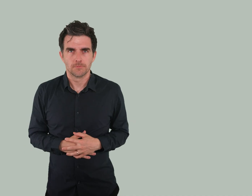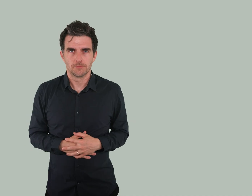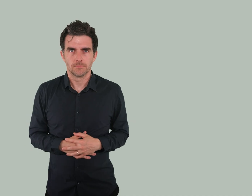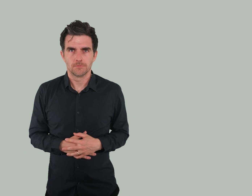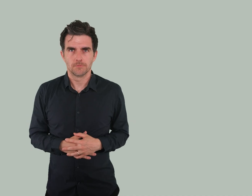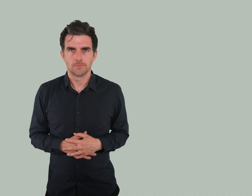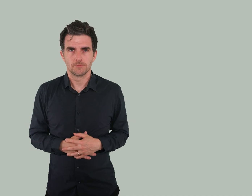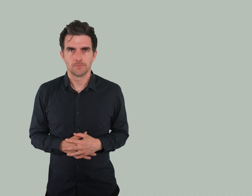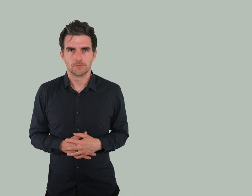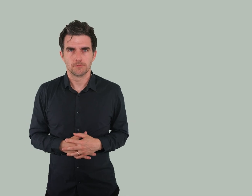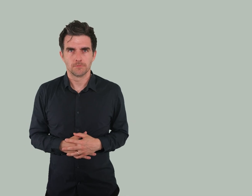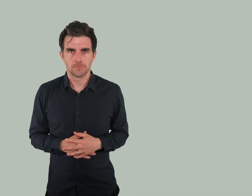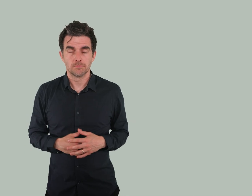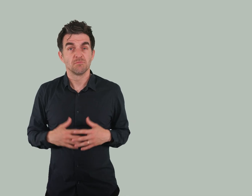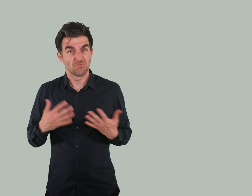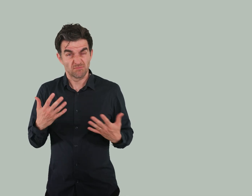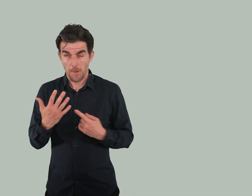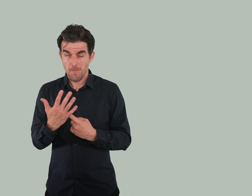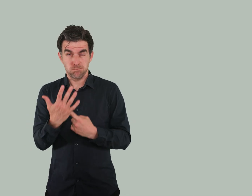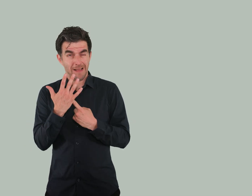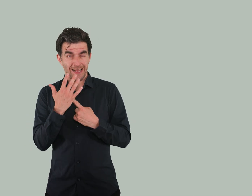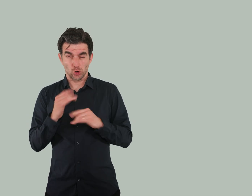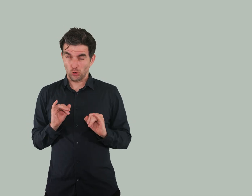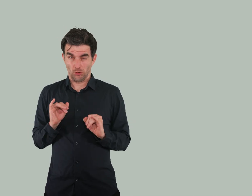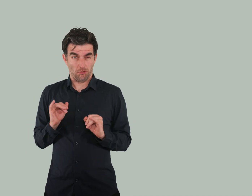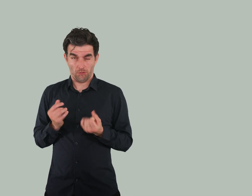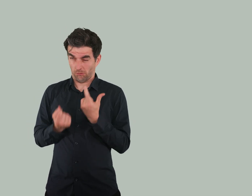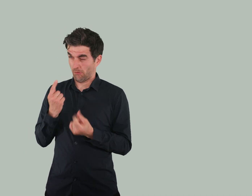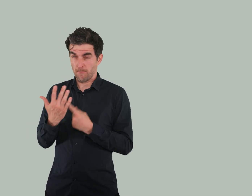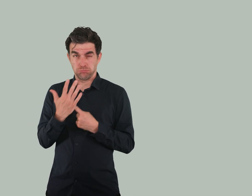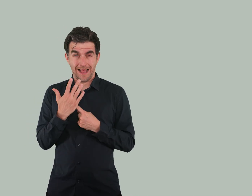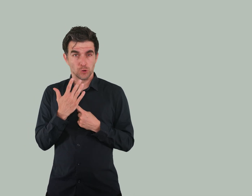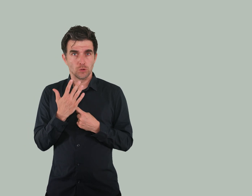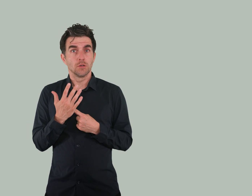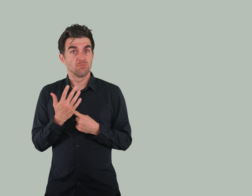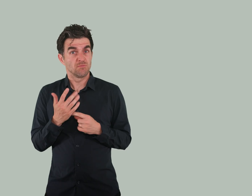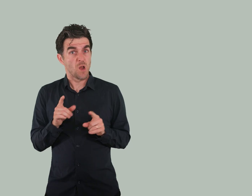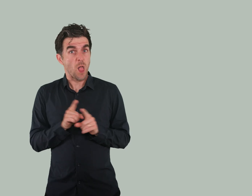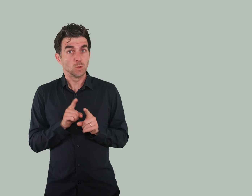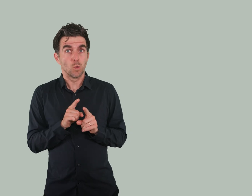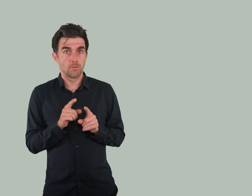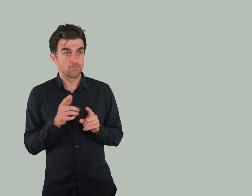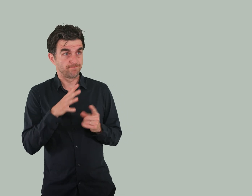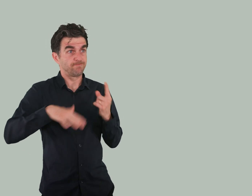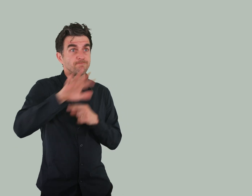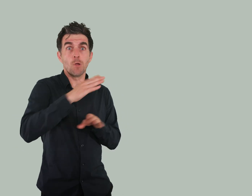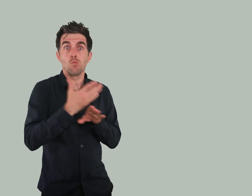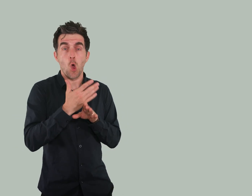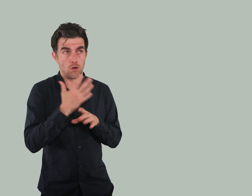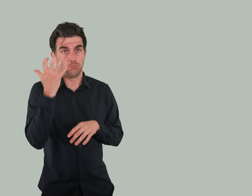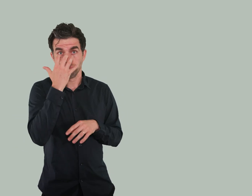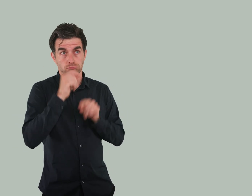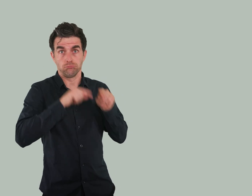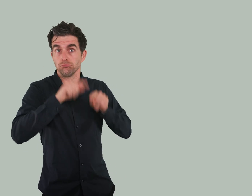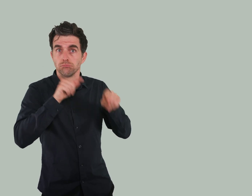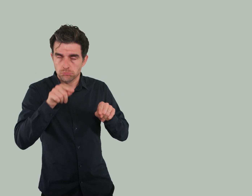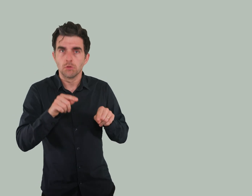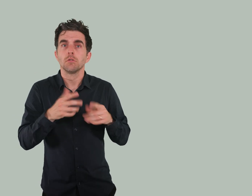240. The pressure is now extending further up the labour market.